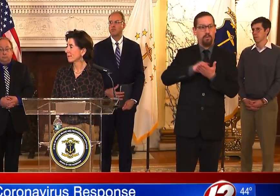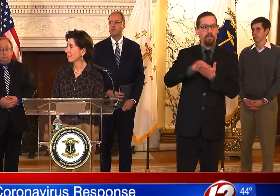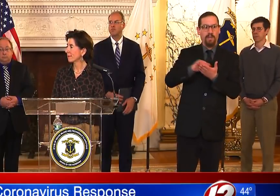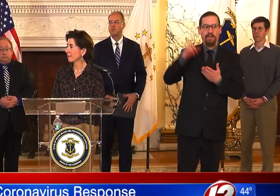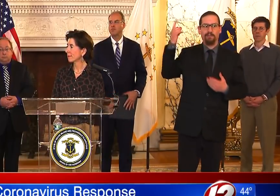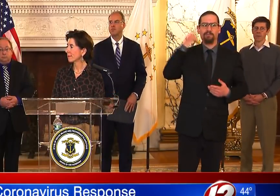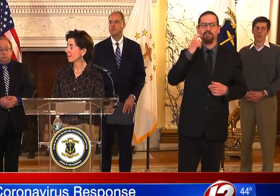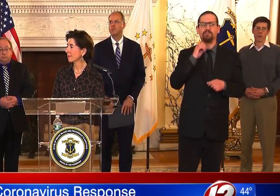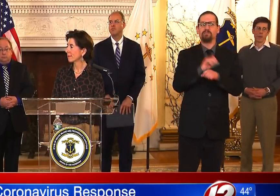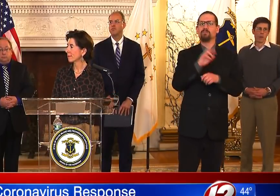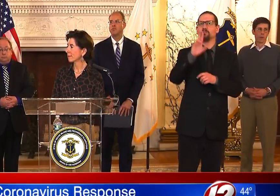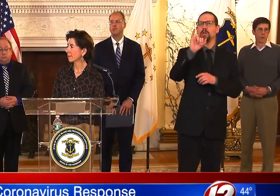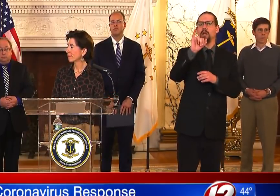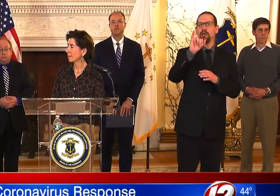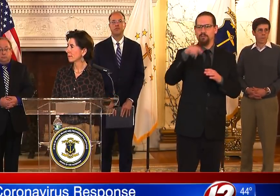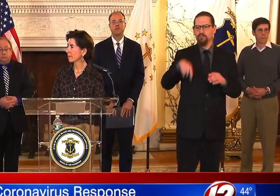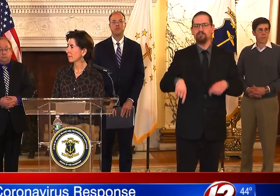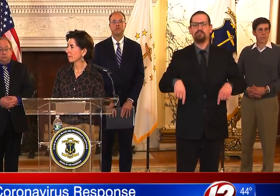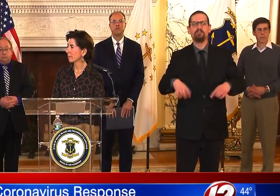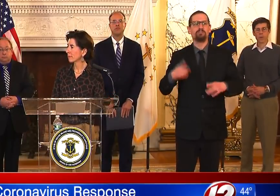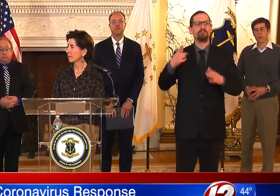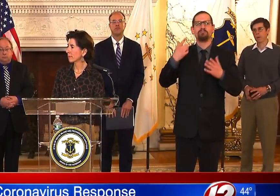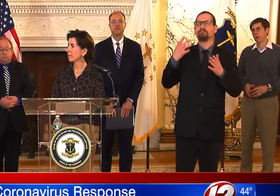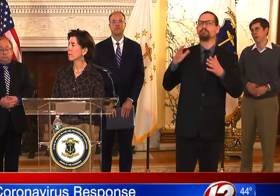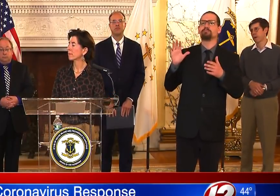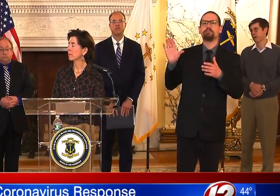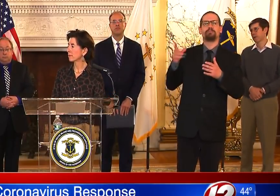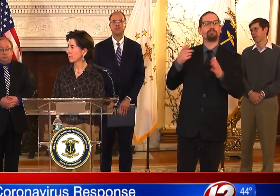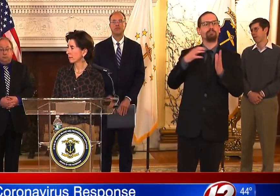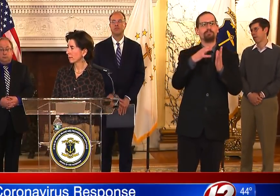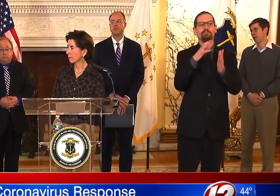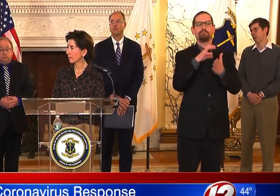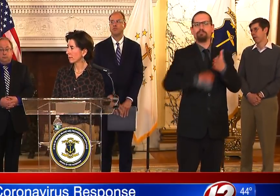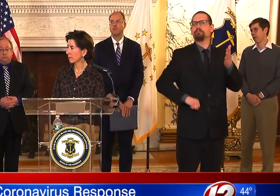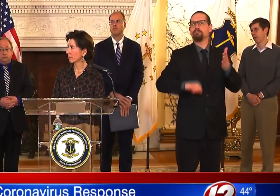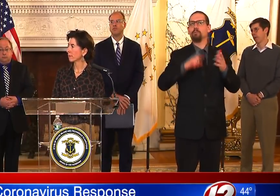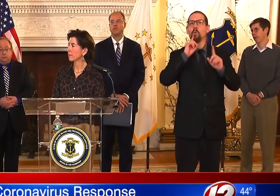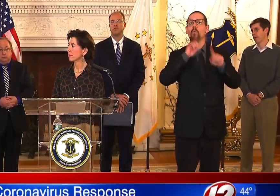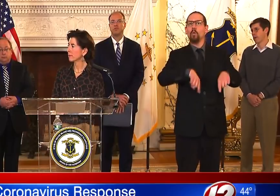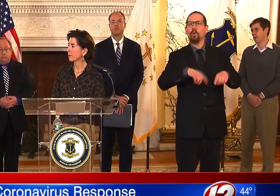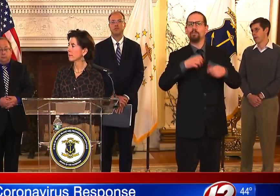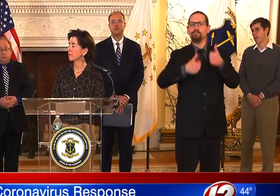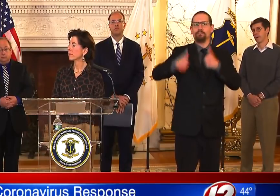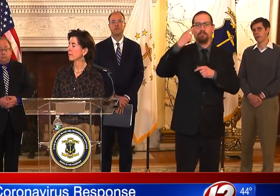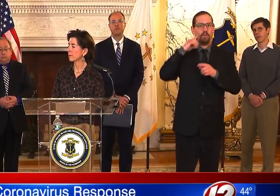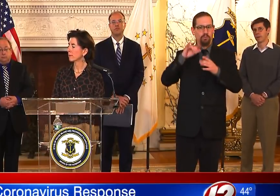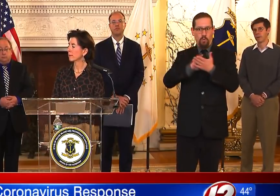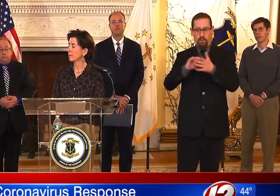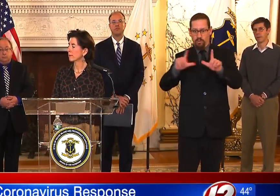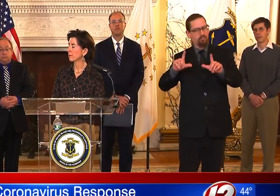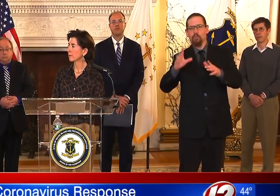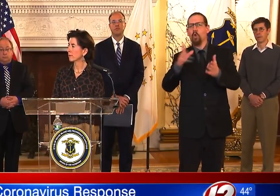NEW YORK GOVERNOR ANDREW CUOMO SAID THAT RHODE ISLAND HAS RESCINDED THE EXECUTIVE ORDER ON RESTRICTIONS FROM TRAVELERS FROM